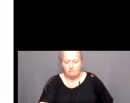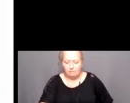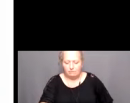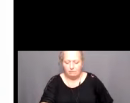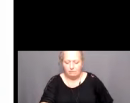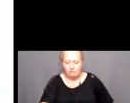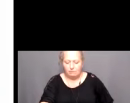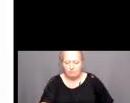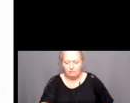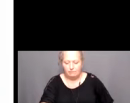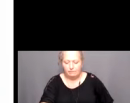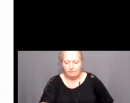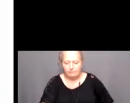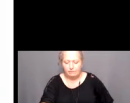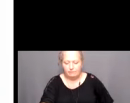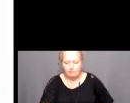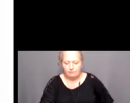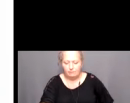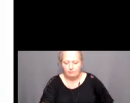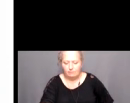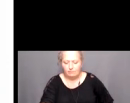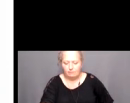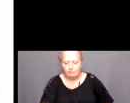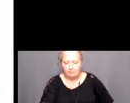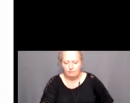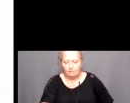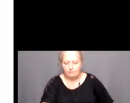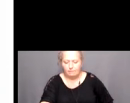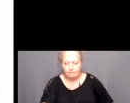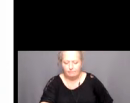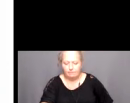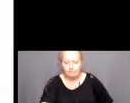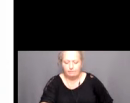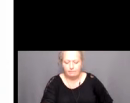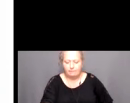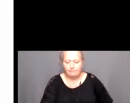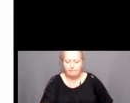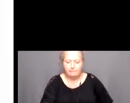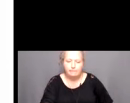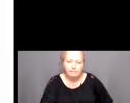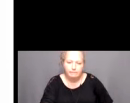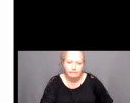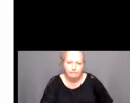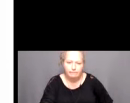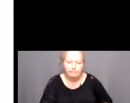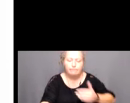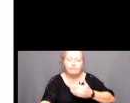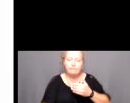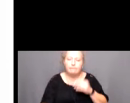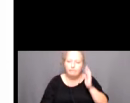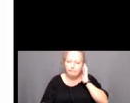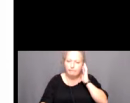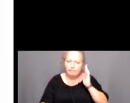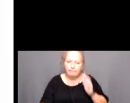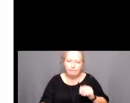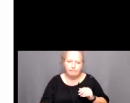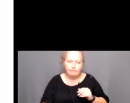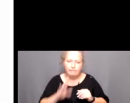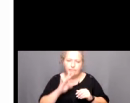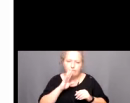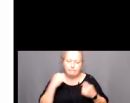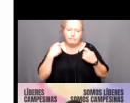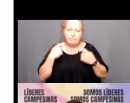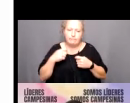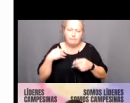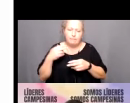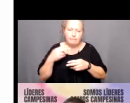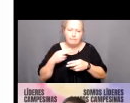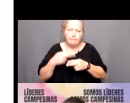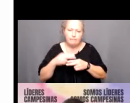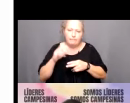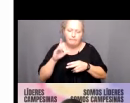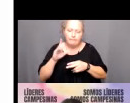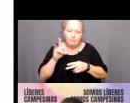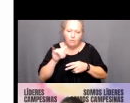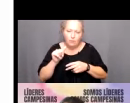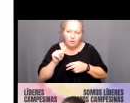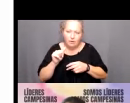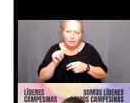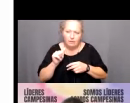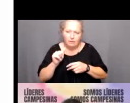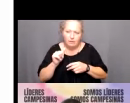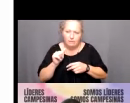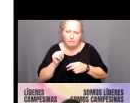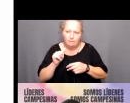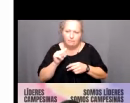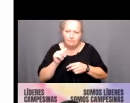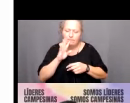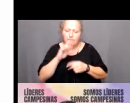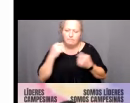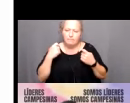[Through Interpreter]: Thank you. My name is Claudia, I am the coordinator of the programs and